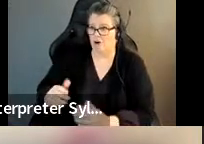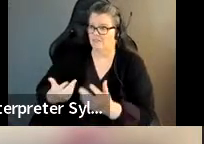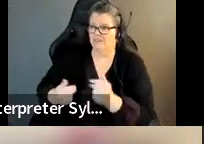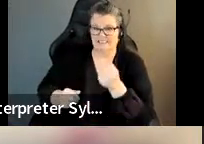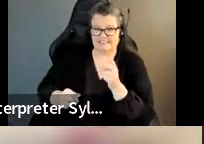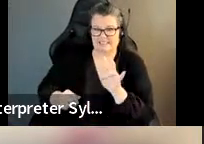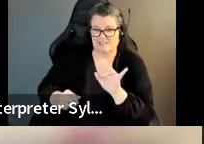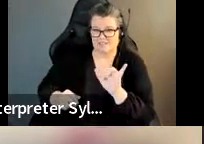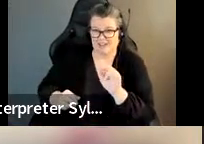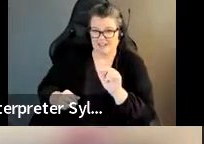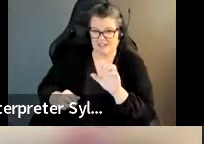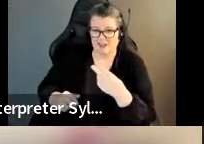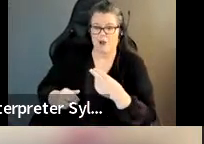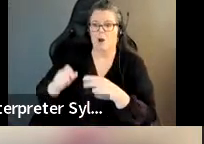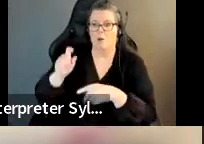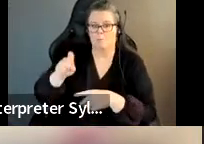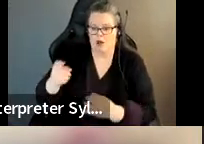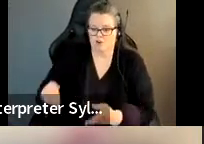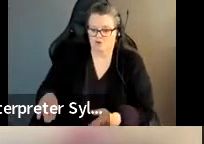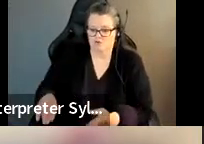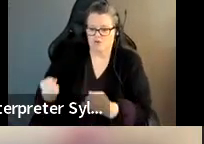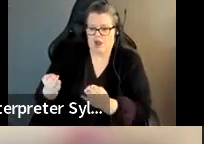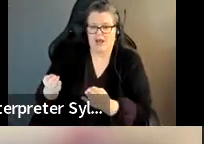other obvious reasons, some amount above the floor.